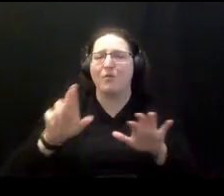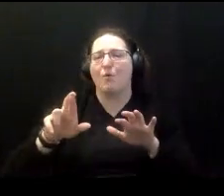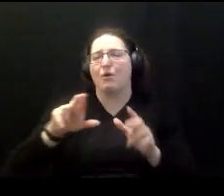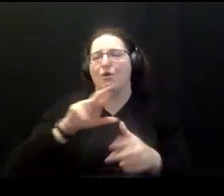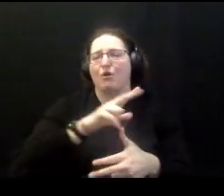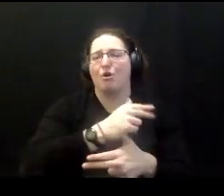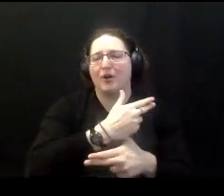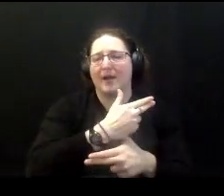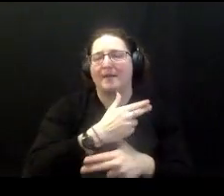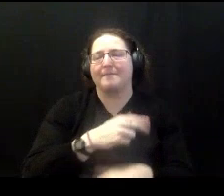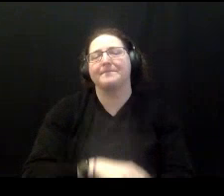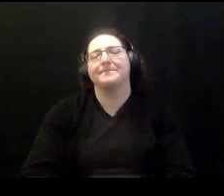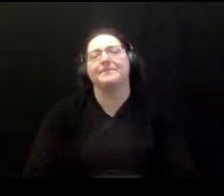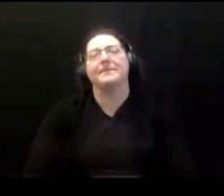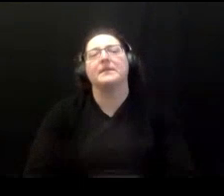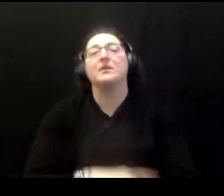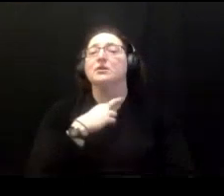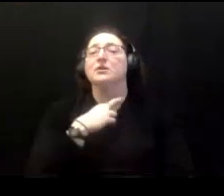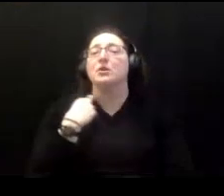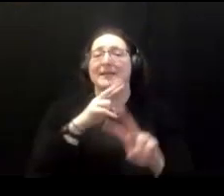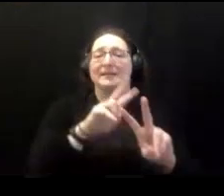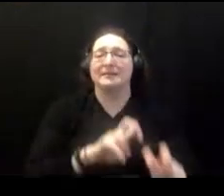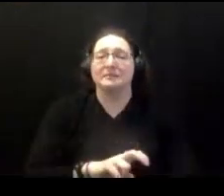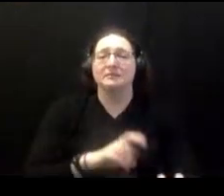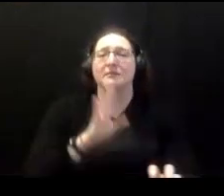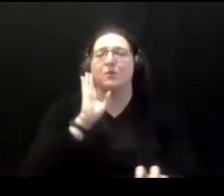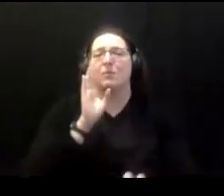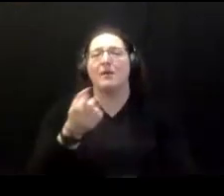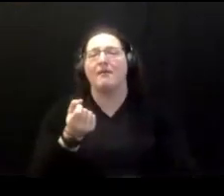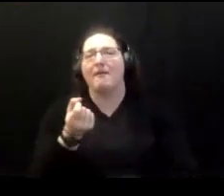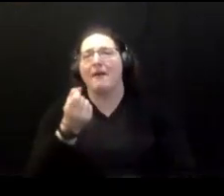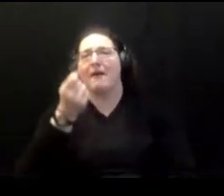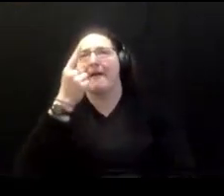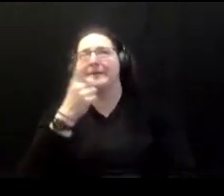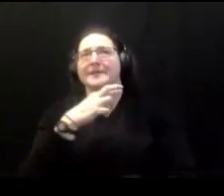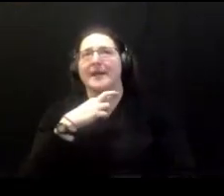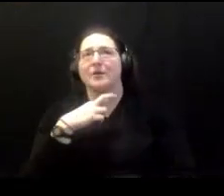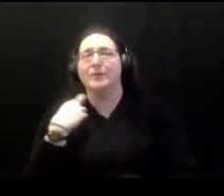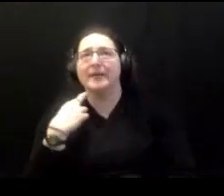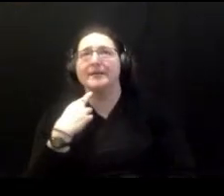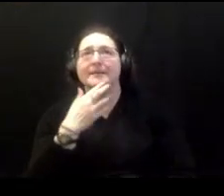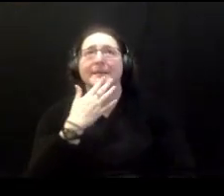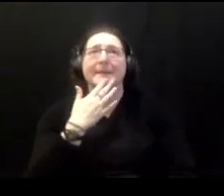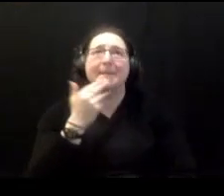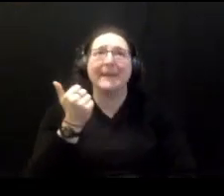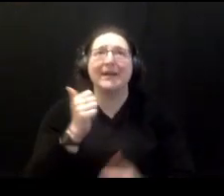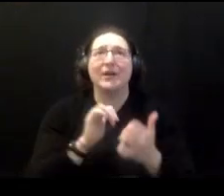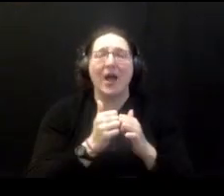a risk assessment seeks to better understand risk by looking at a number of factors, including: